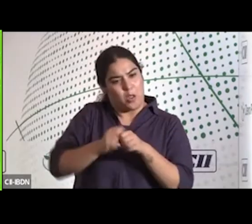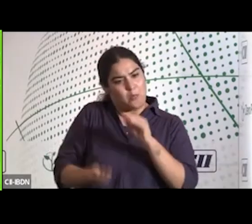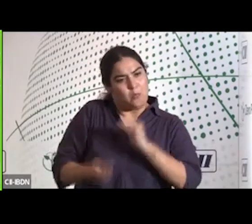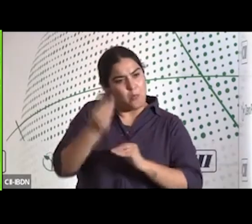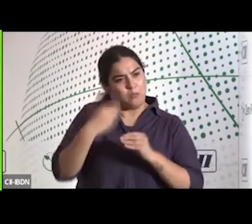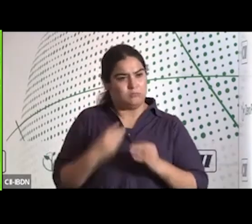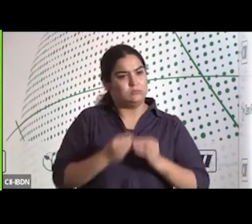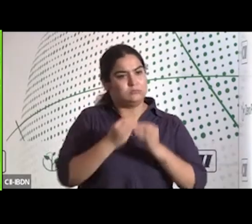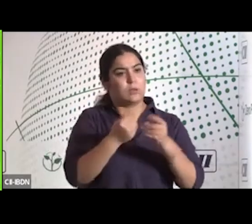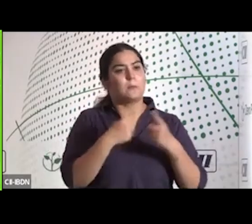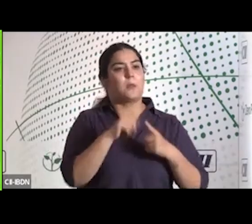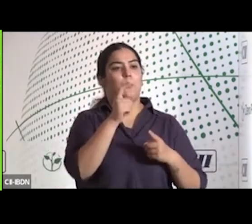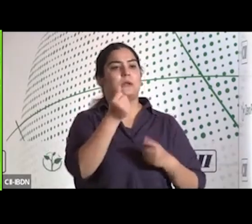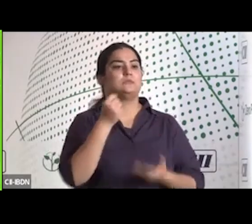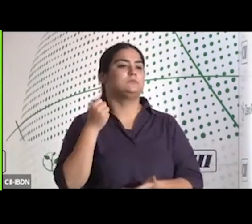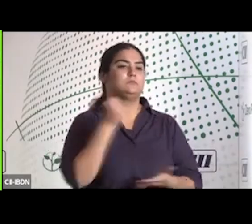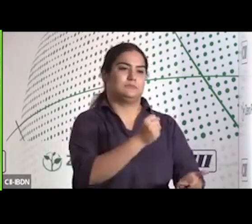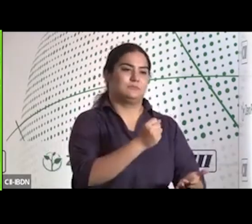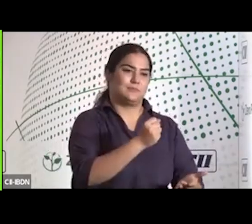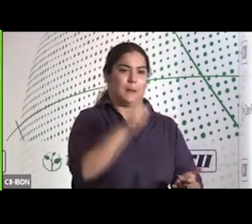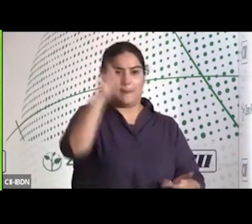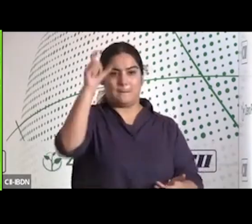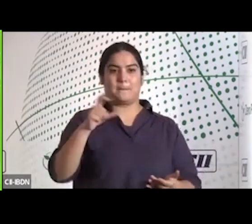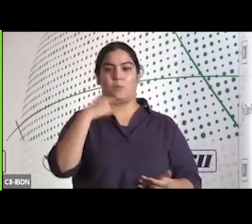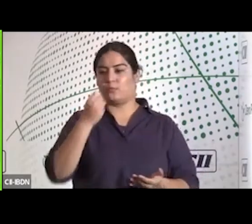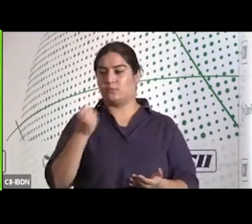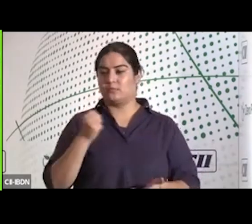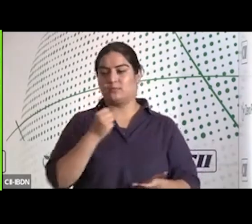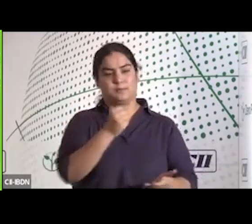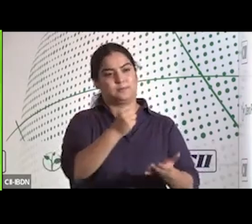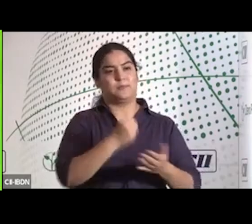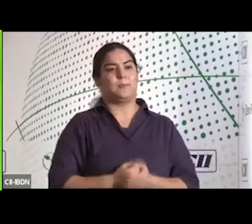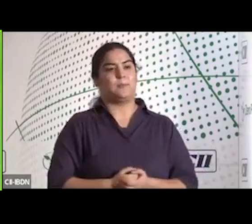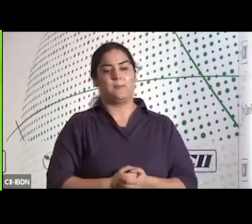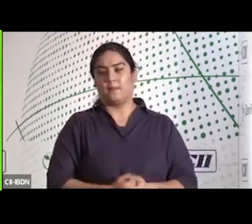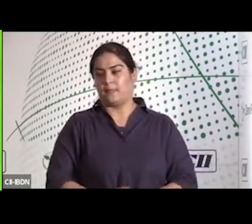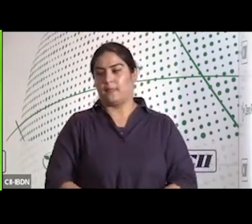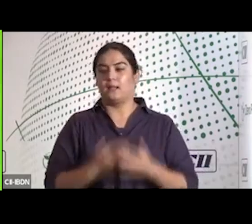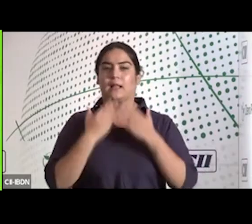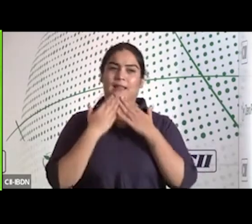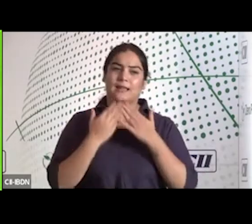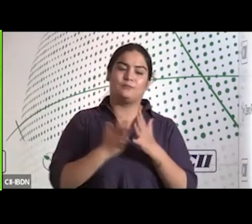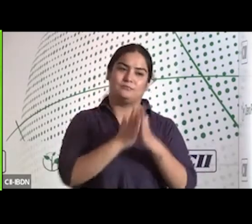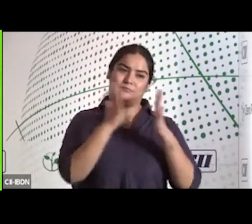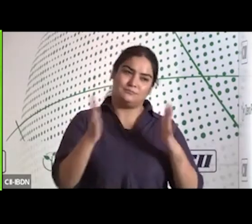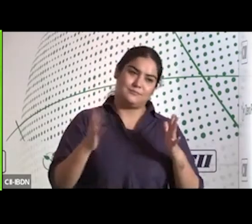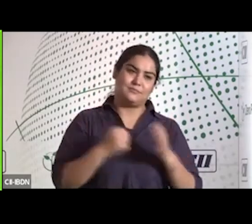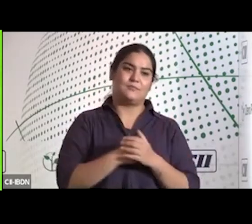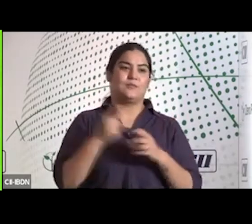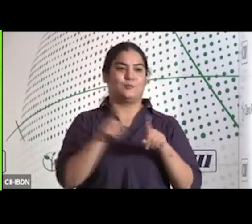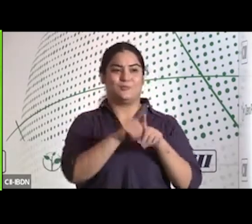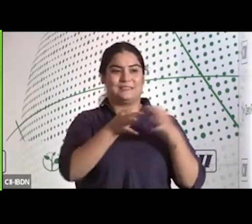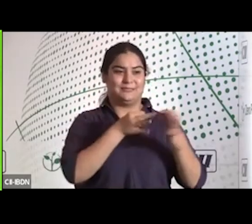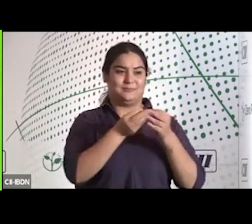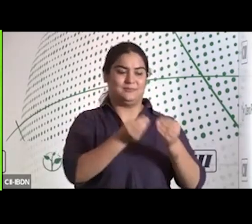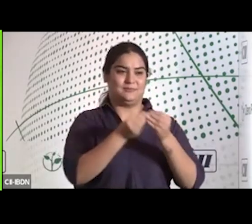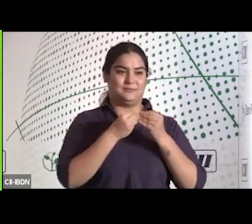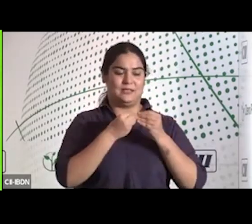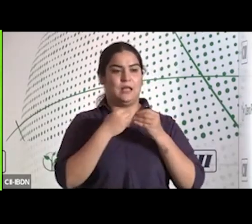find us. Thank you. So did not for the paucity of time, I'm not going to ask you